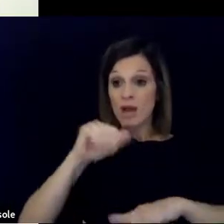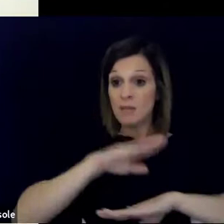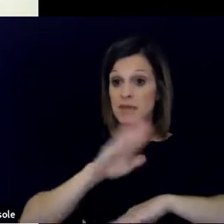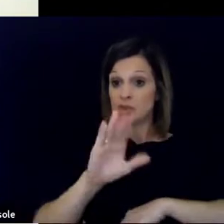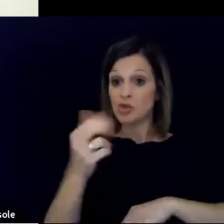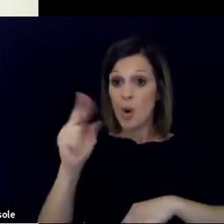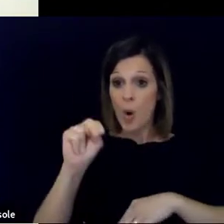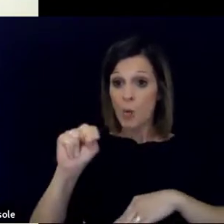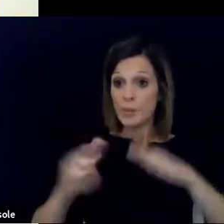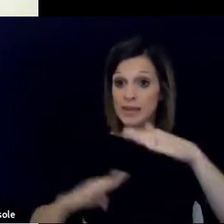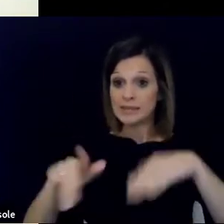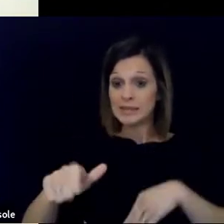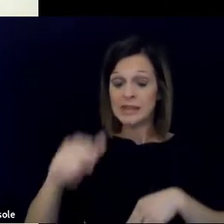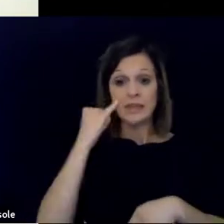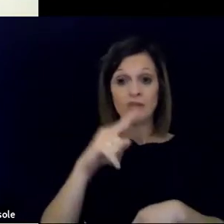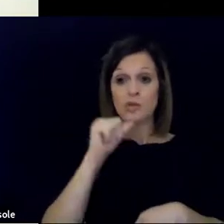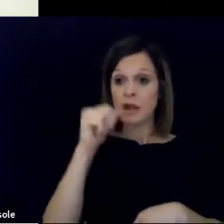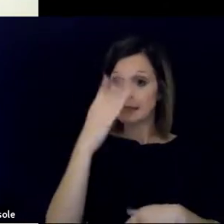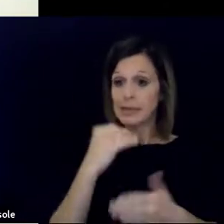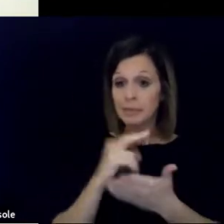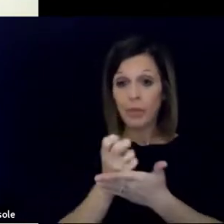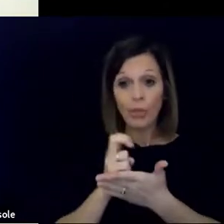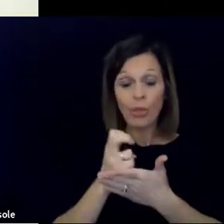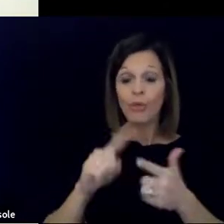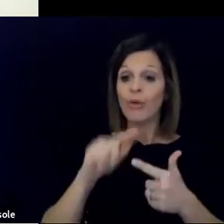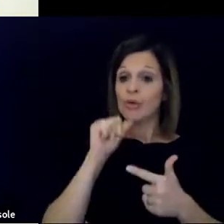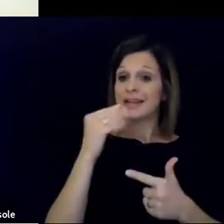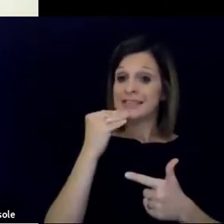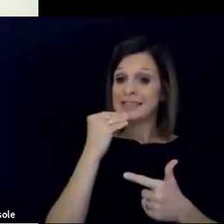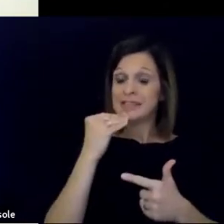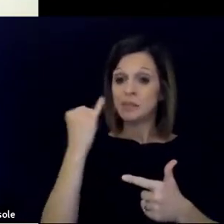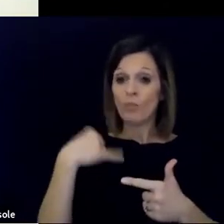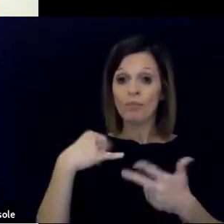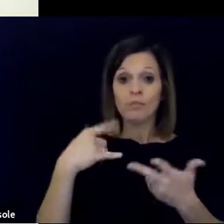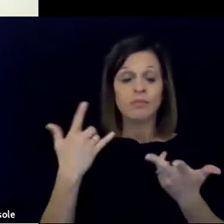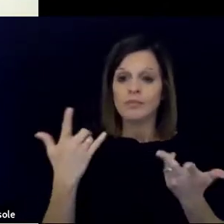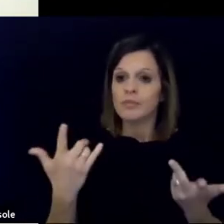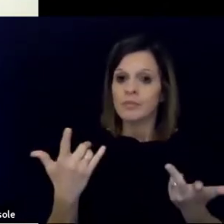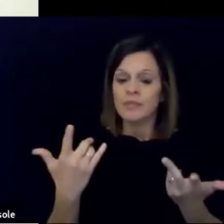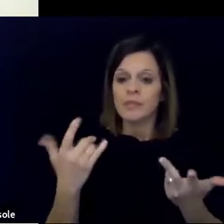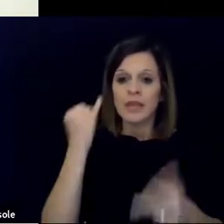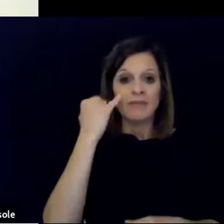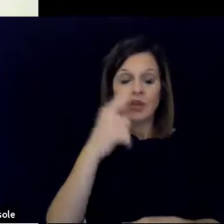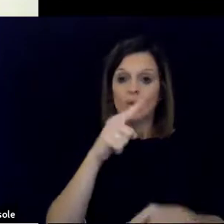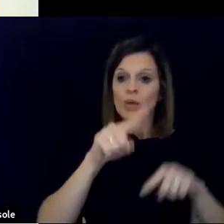If you're not eating, you're not even having a chance to be away from the kid and go outside with friends